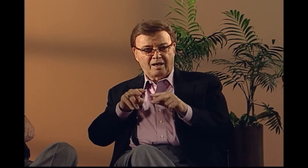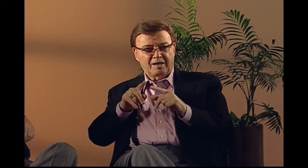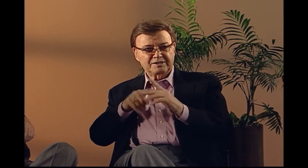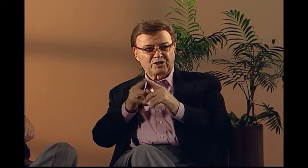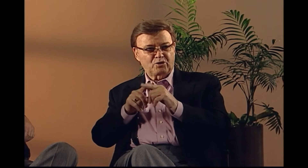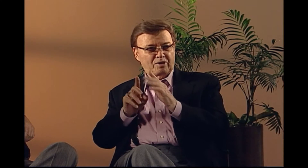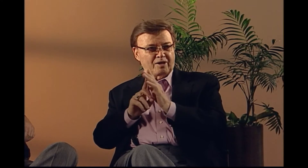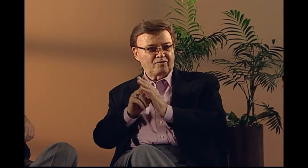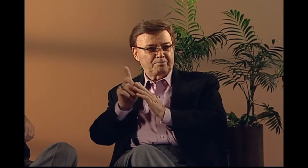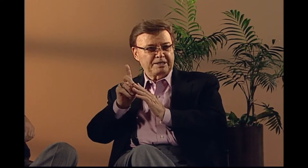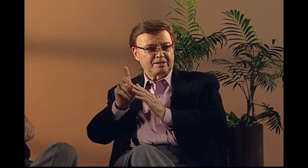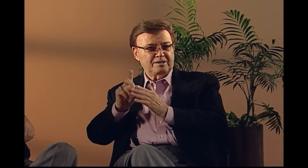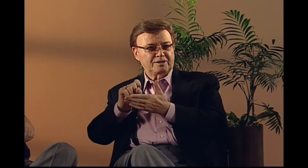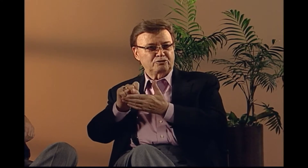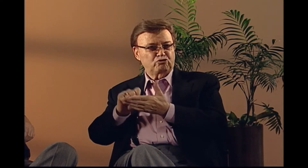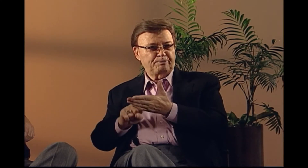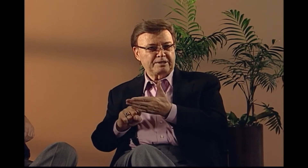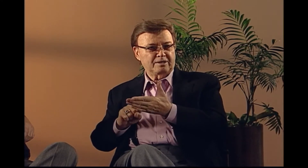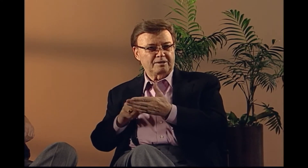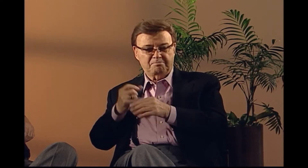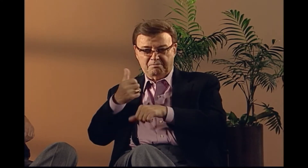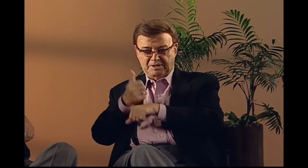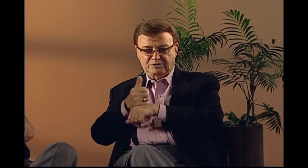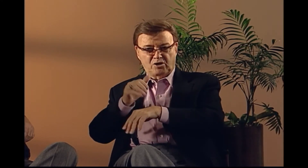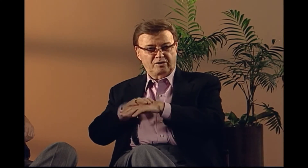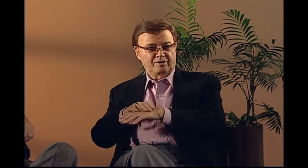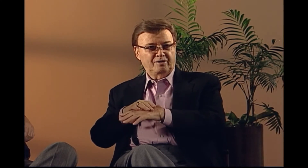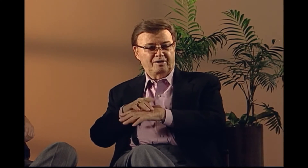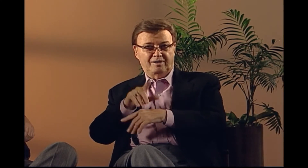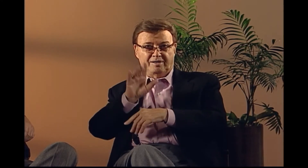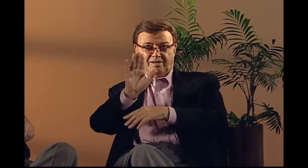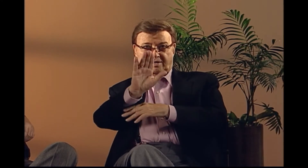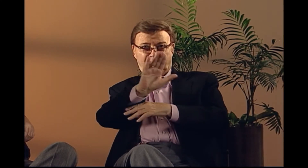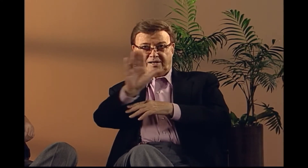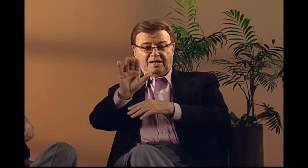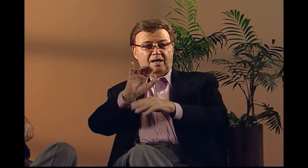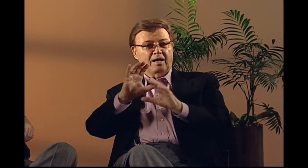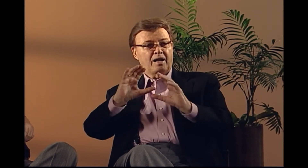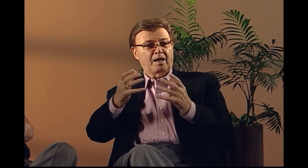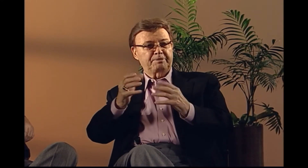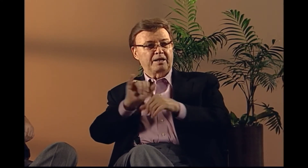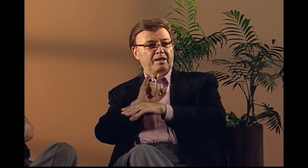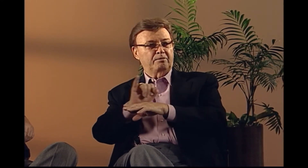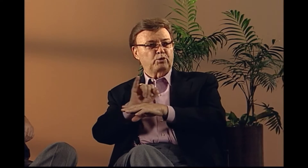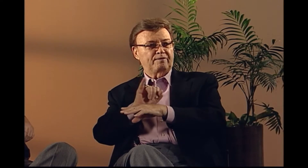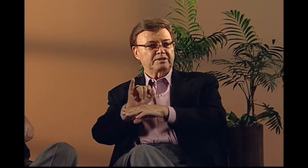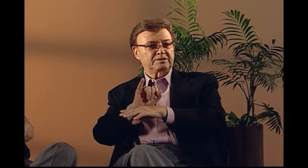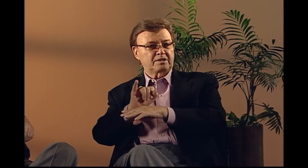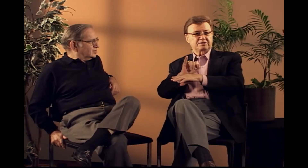over all the information that has been recorded, and we would develop the script based off of,